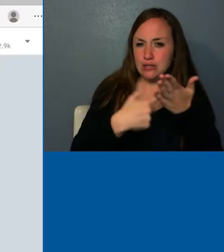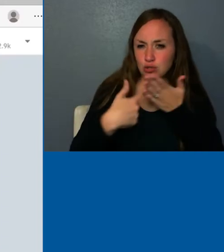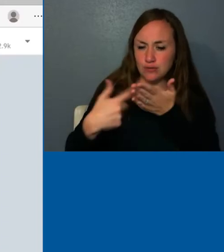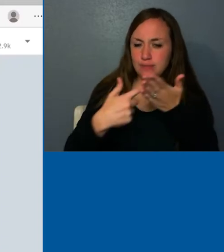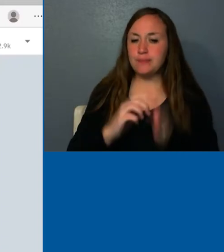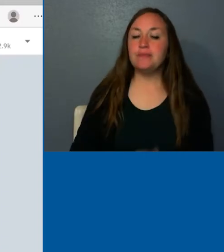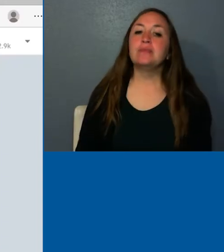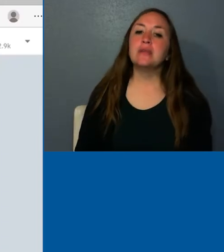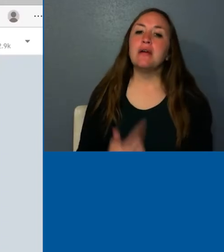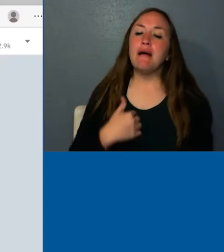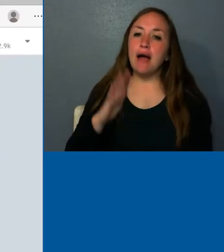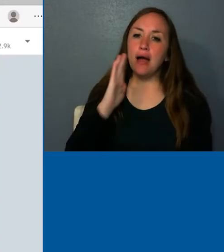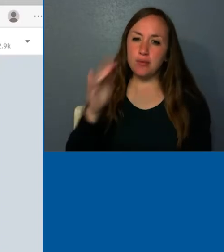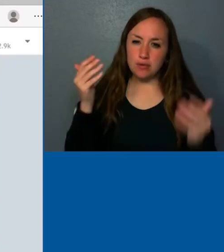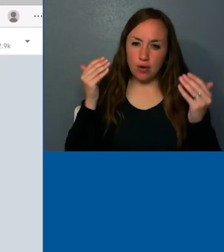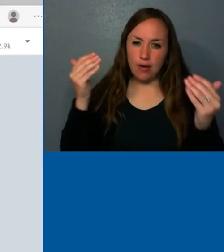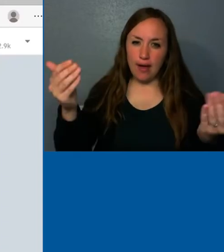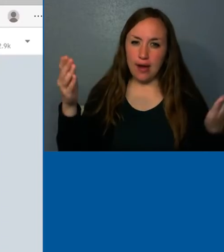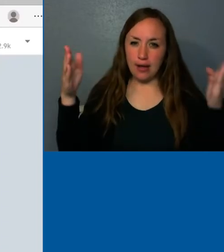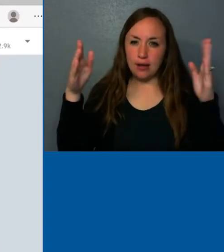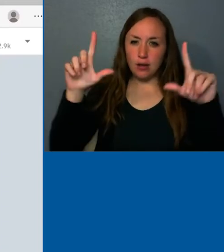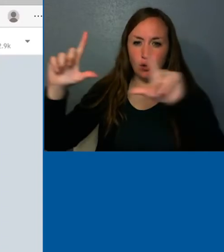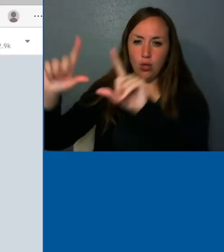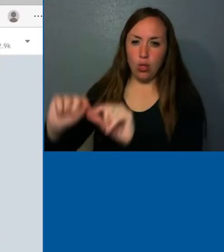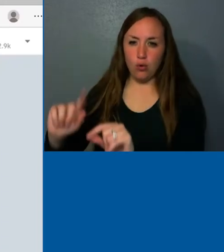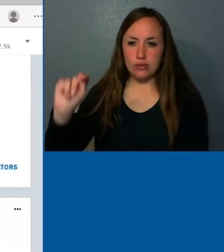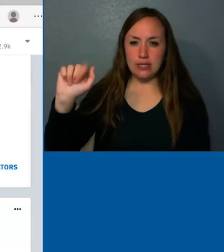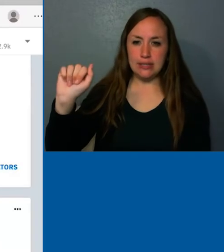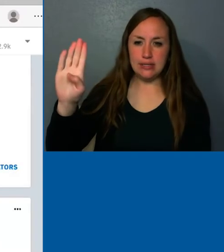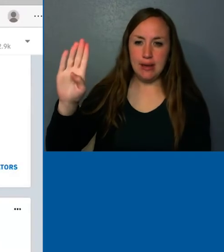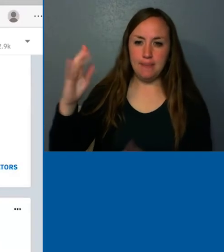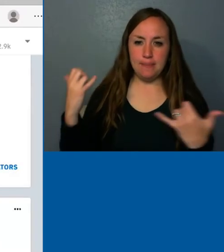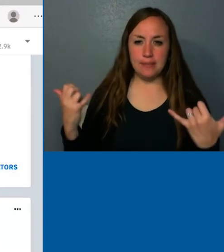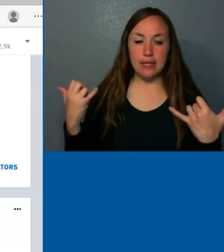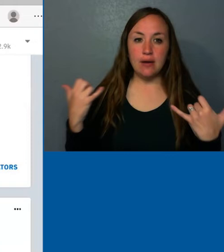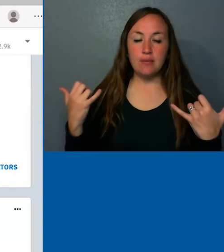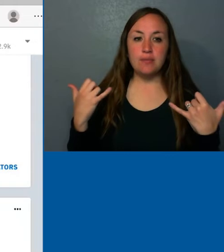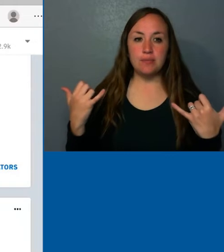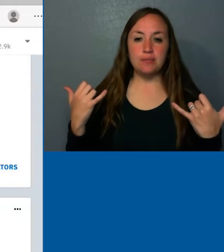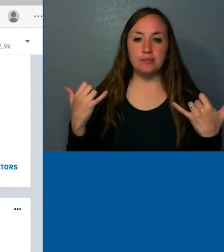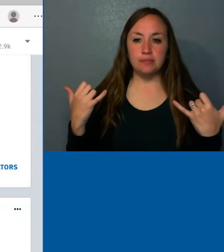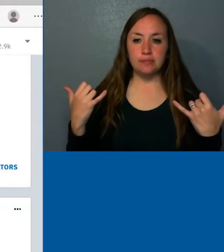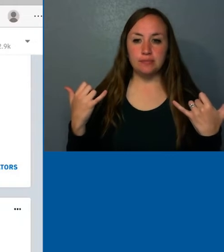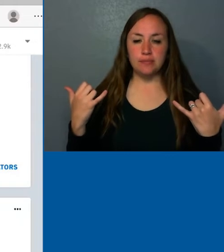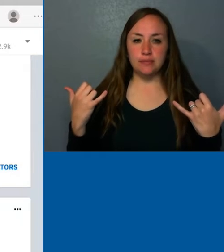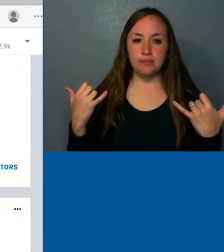And so I'm gonna go ahead and close this tab now. [Reader] Left paren, to right. [Sam] And. - [Reader] Button, give award. Visited link, comments unknown.